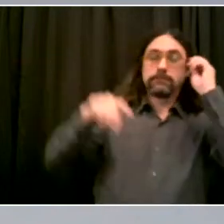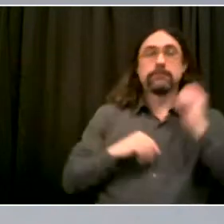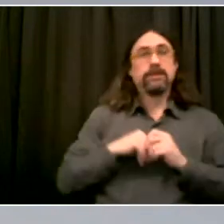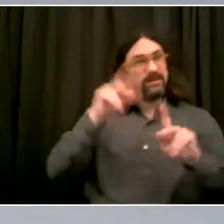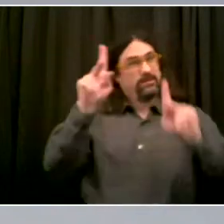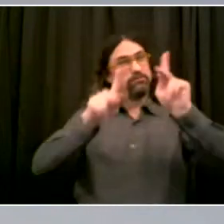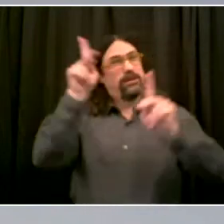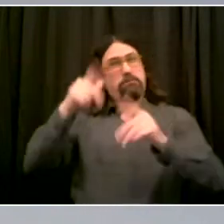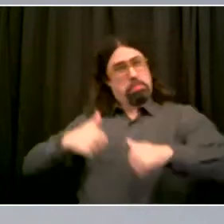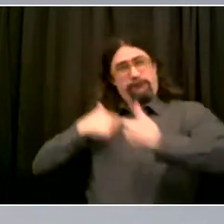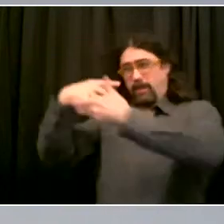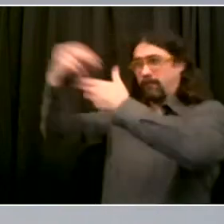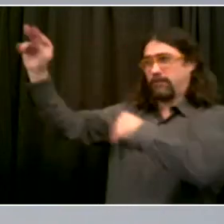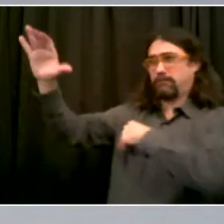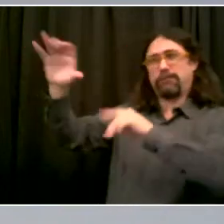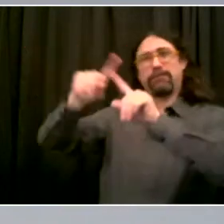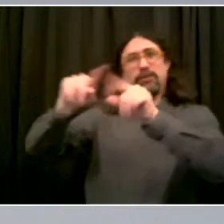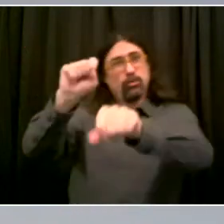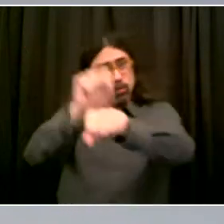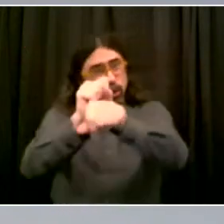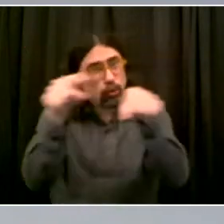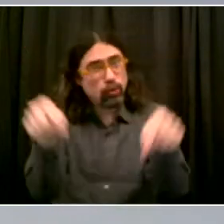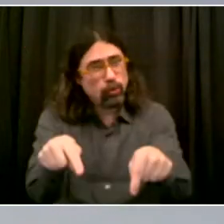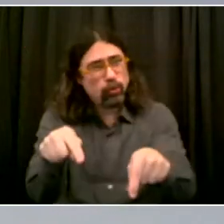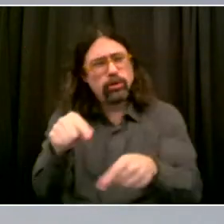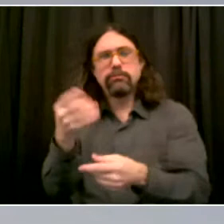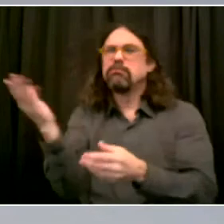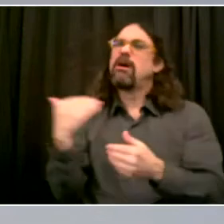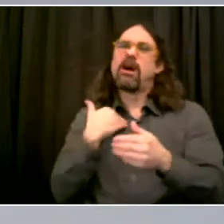TO THE MAYORSPOINT WE ARE GOING TO CONTINUE TO WORK WITH OUR COMMUNITY-BASED